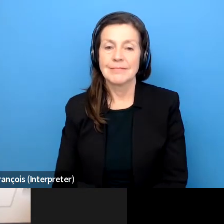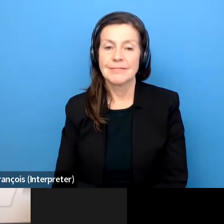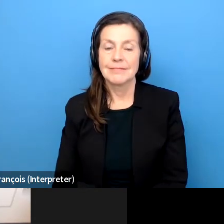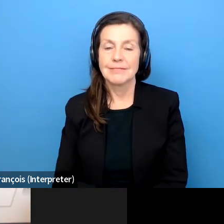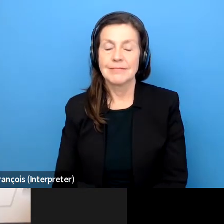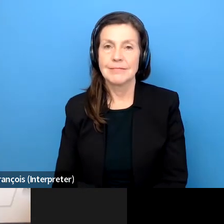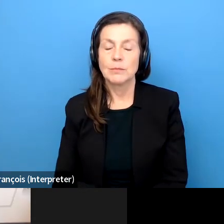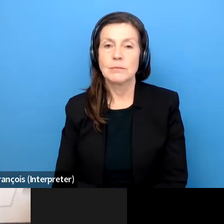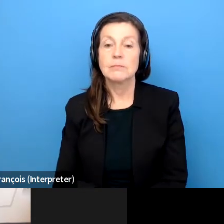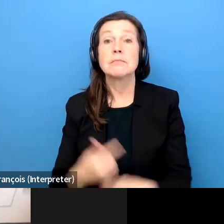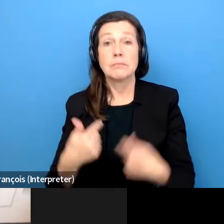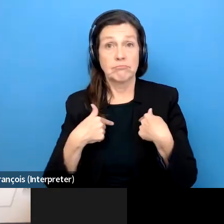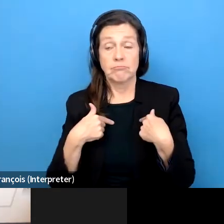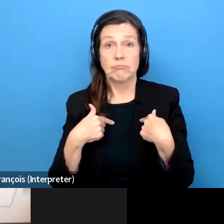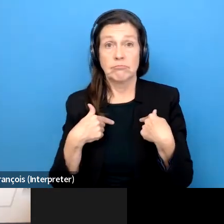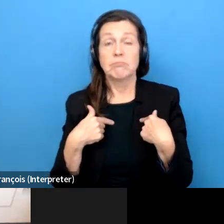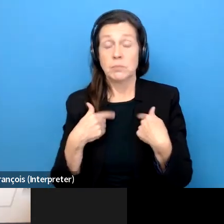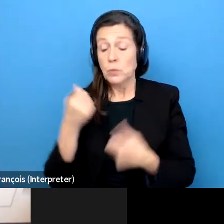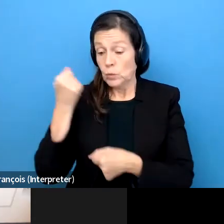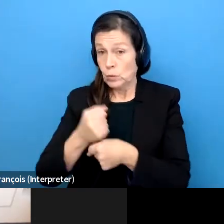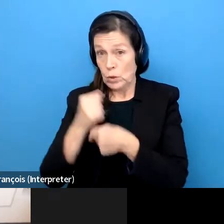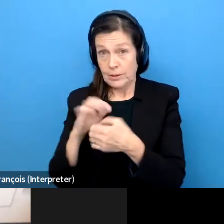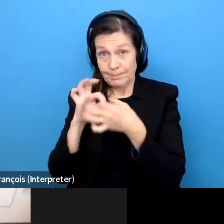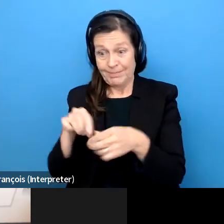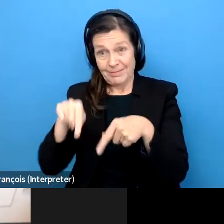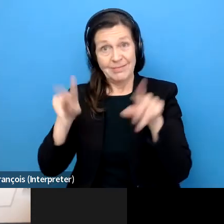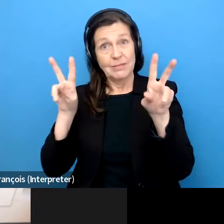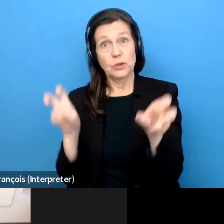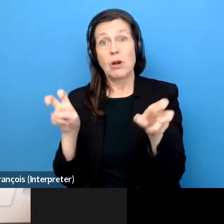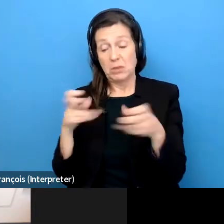Luckily, I'm a commissioner, I am not an inspector as yet.